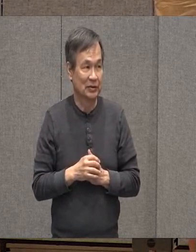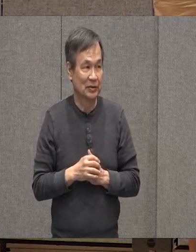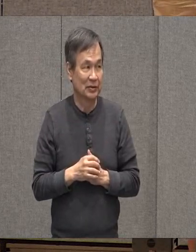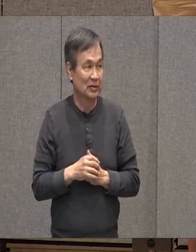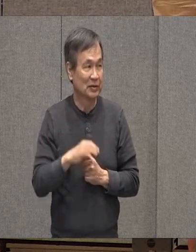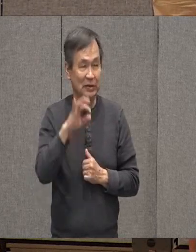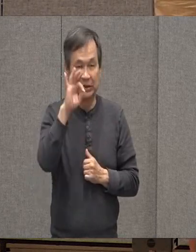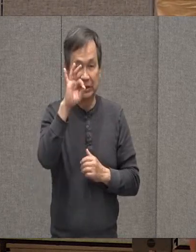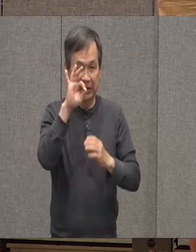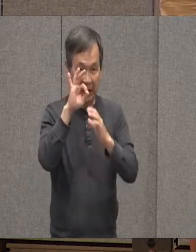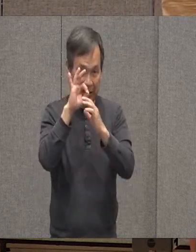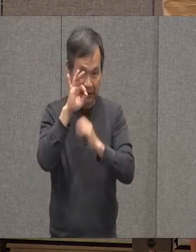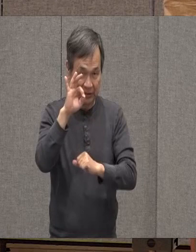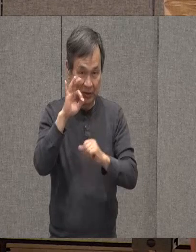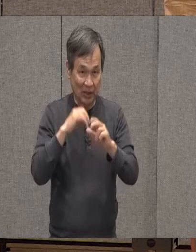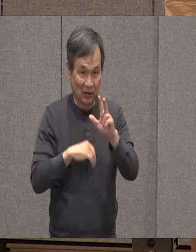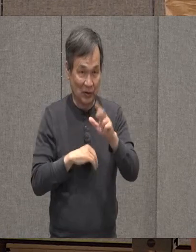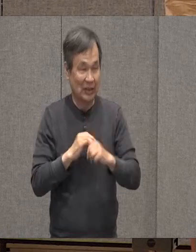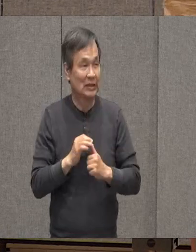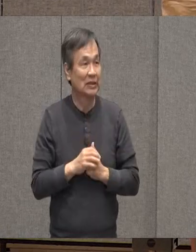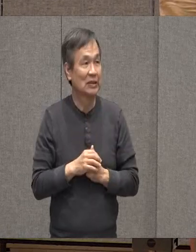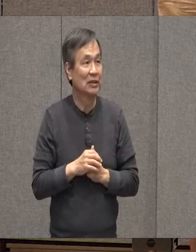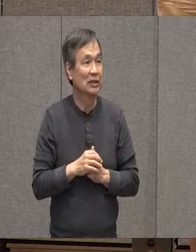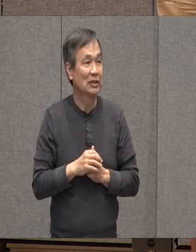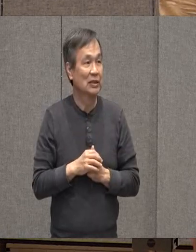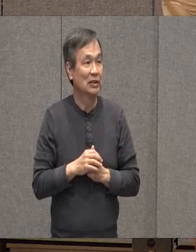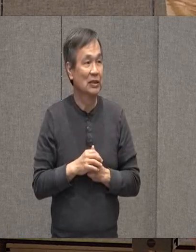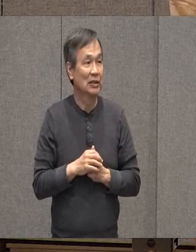Nine take away three leaves us with six